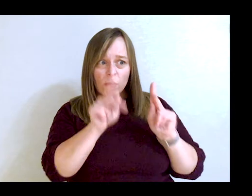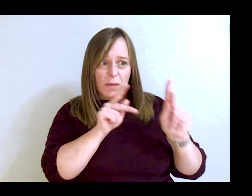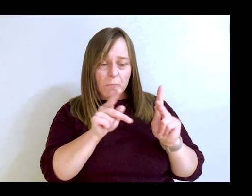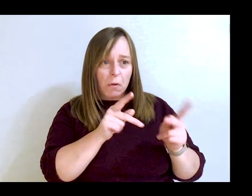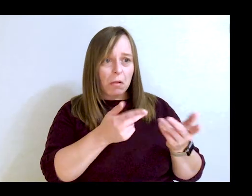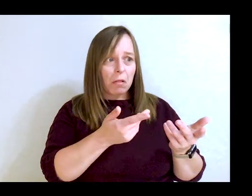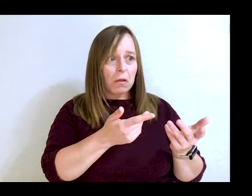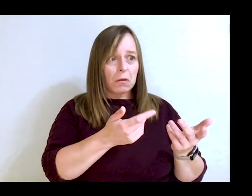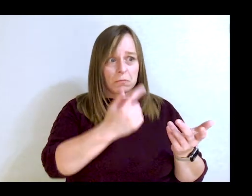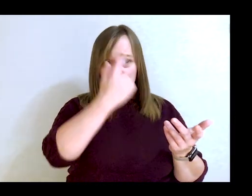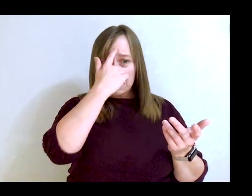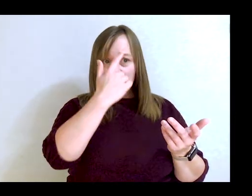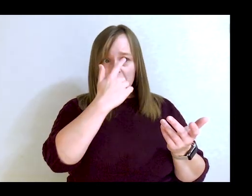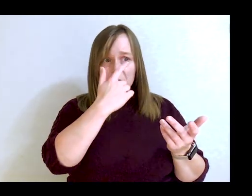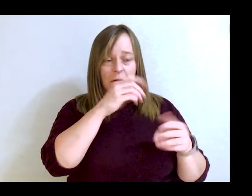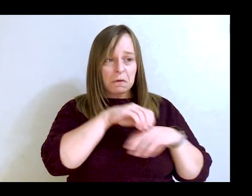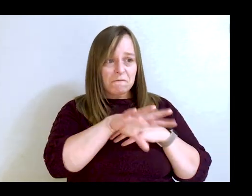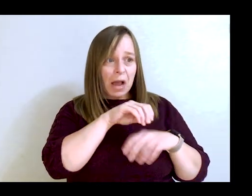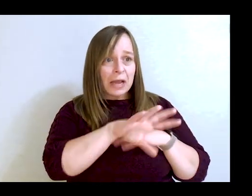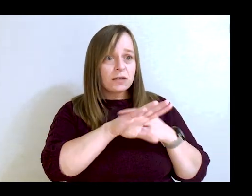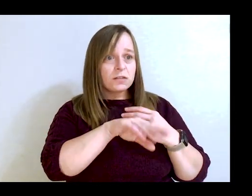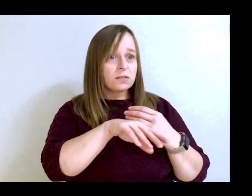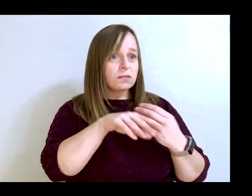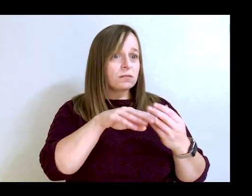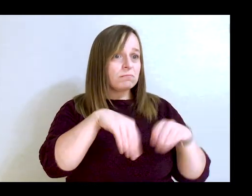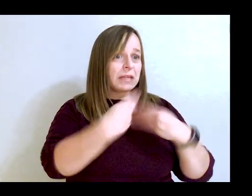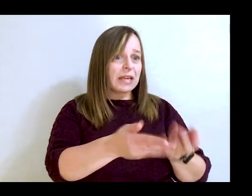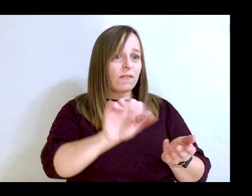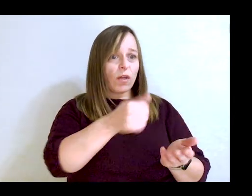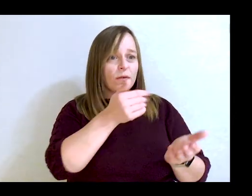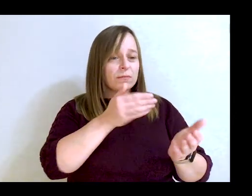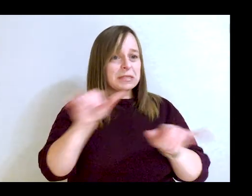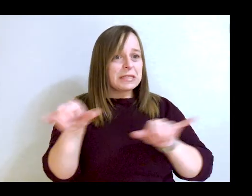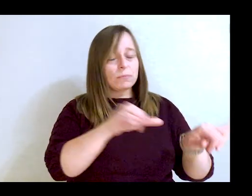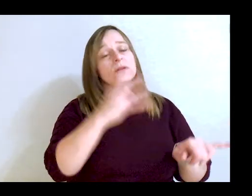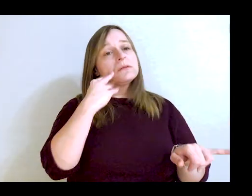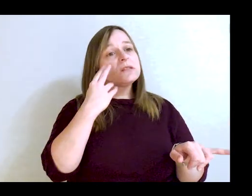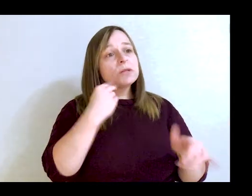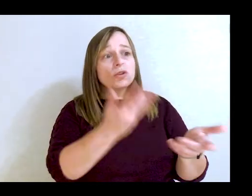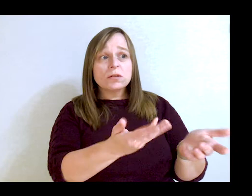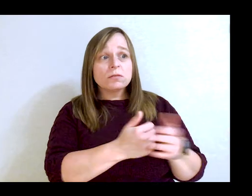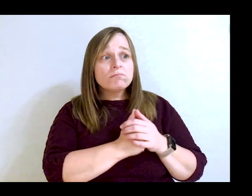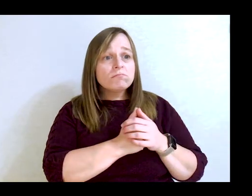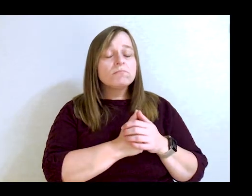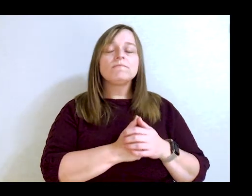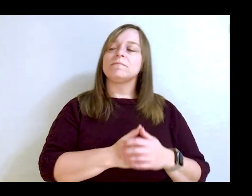to anyone? Or advice that you would give anyone else going through a similar situation?